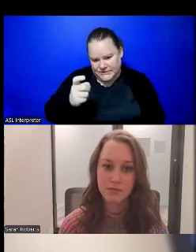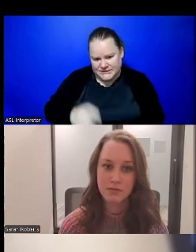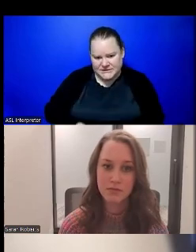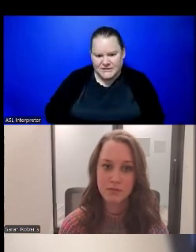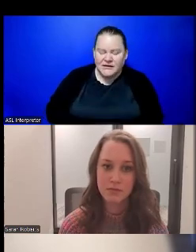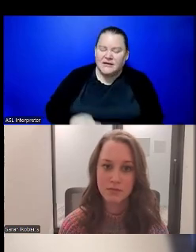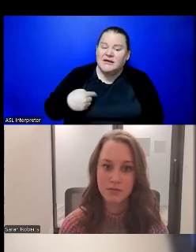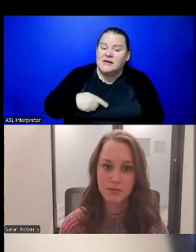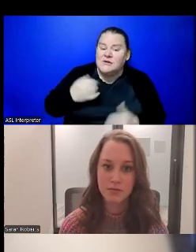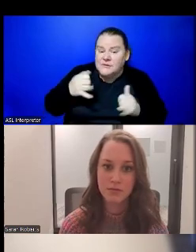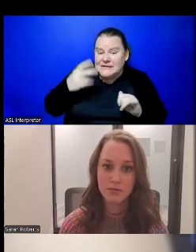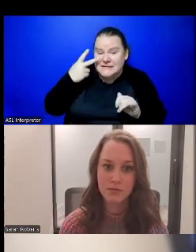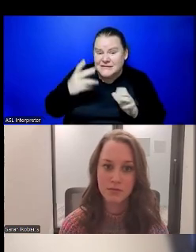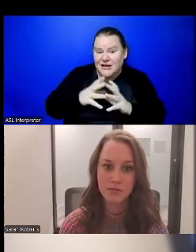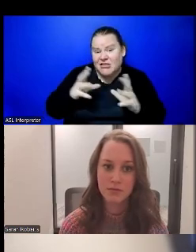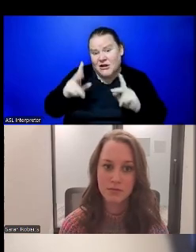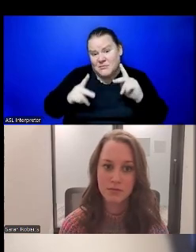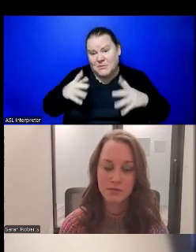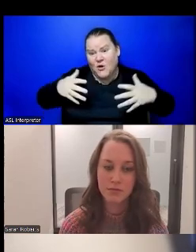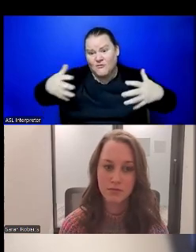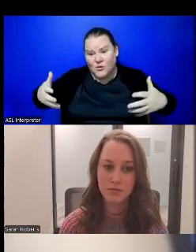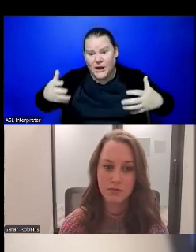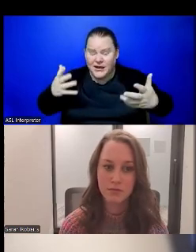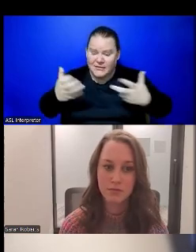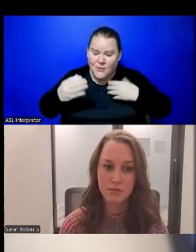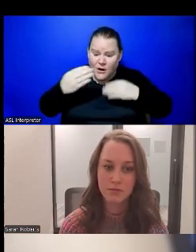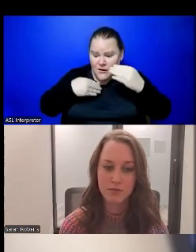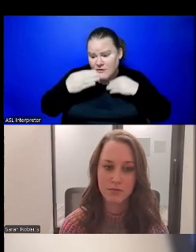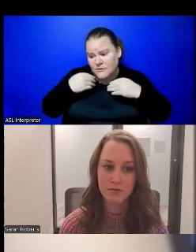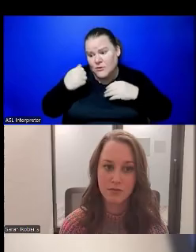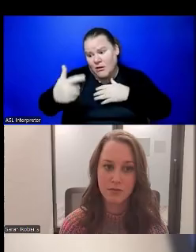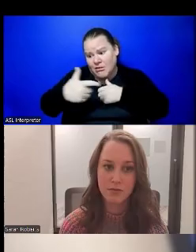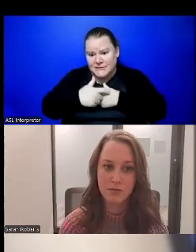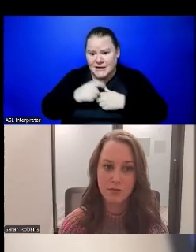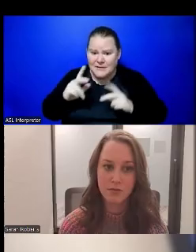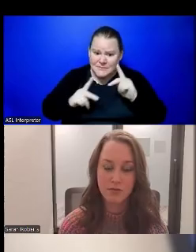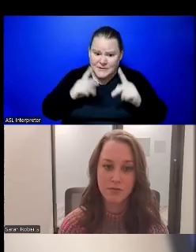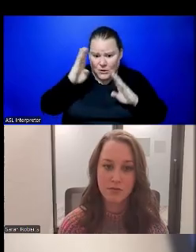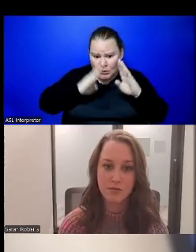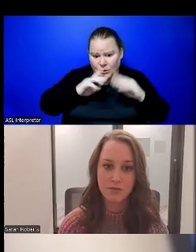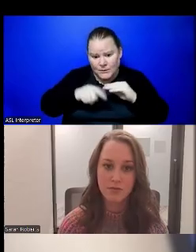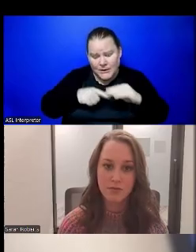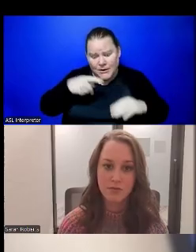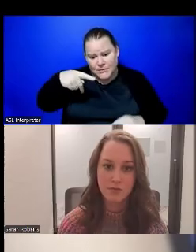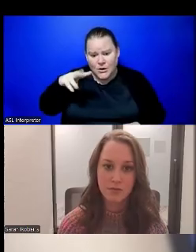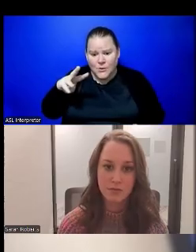people who are very overweight. They want food all the time. People are worried about prader willi syndrome, and so it's